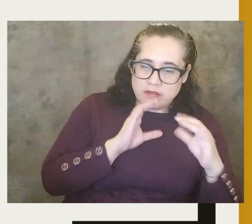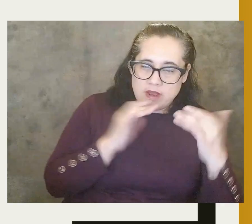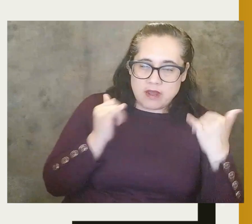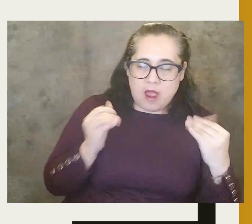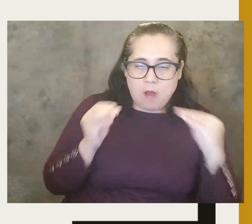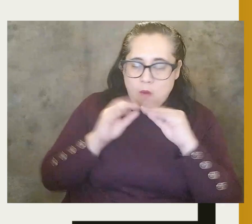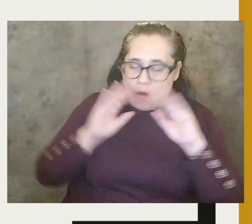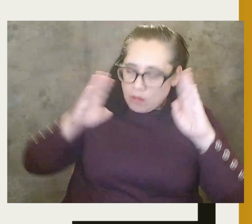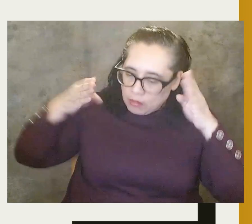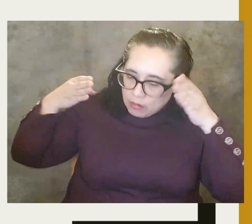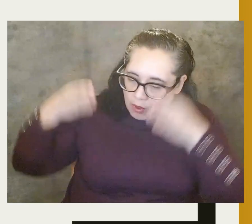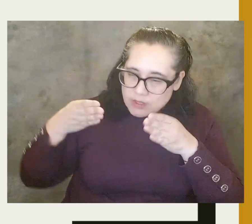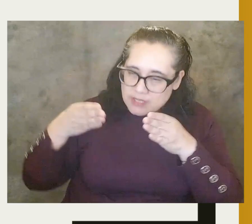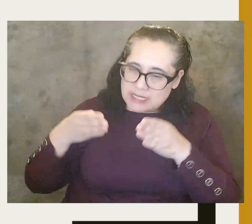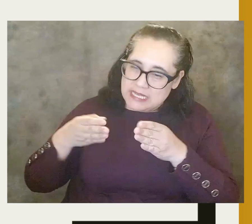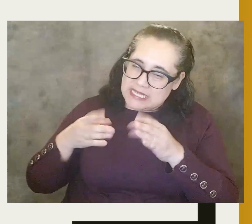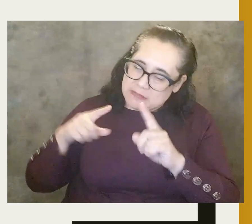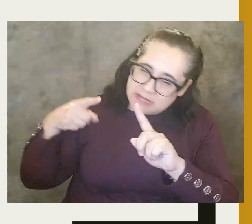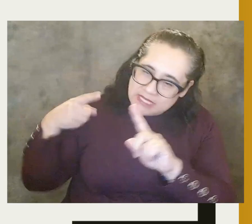specific key aspects of pragmatics.